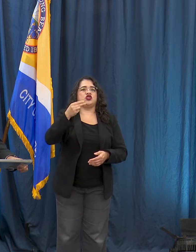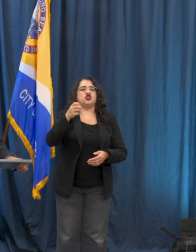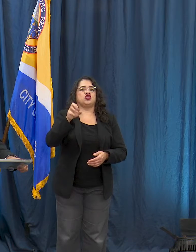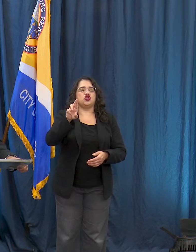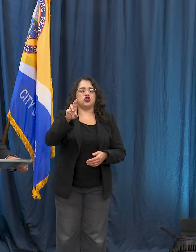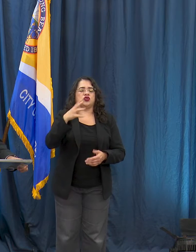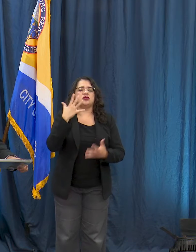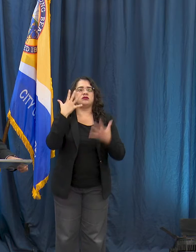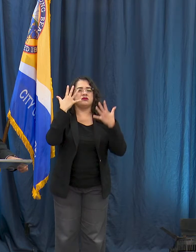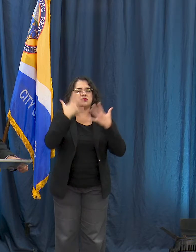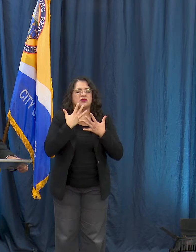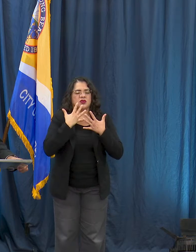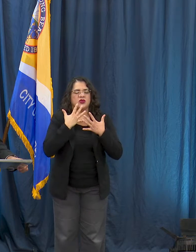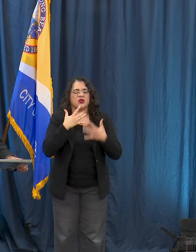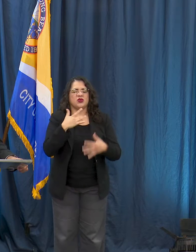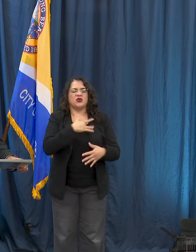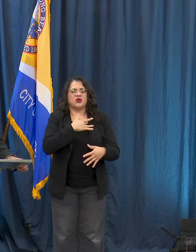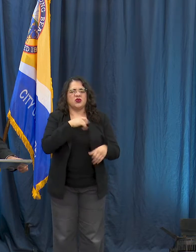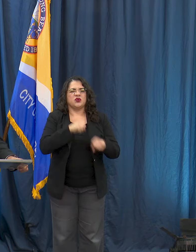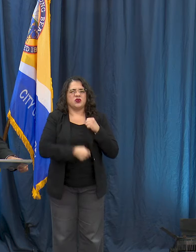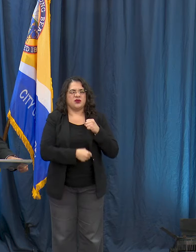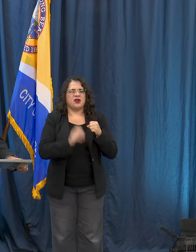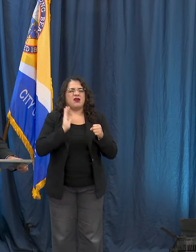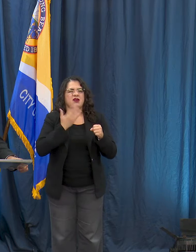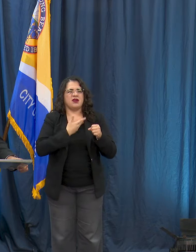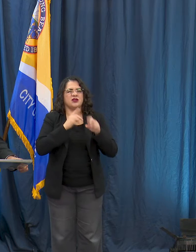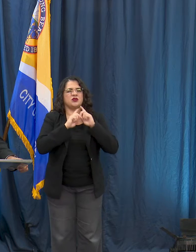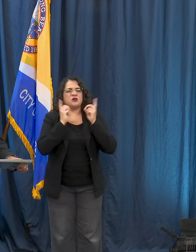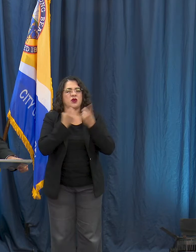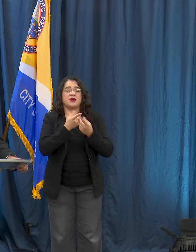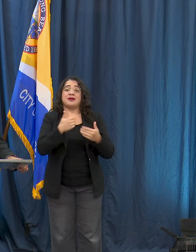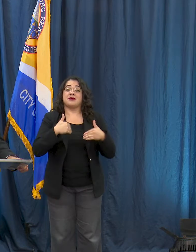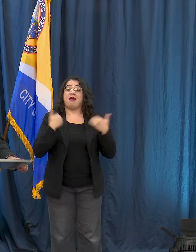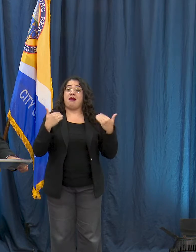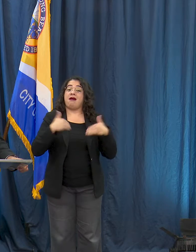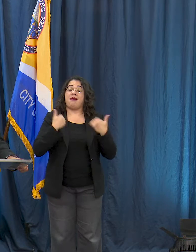for the department for, of course, for his family. He's a young officer